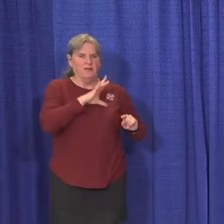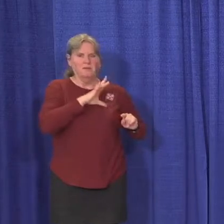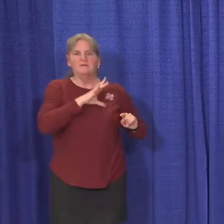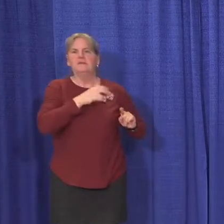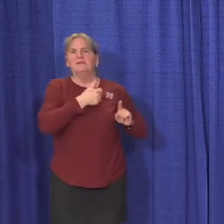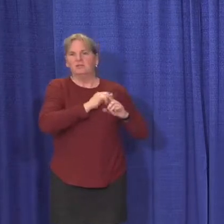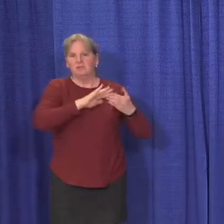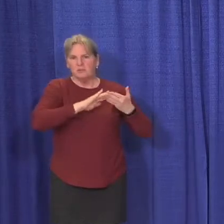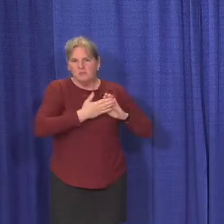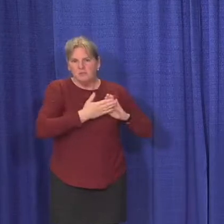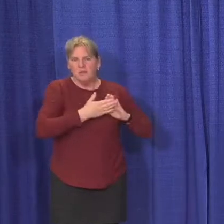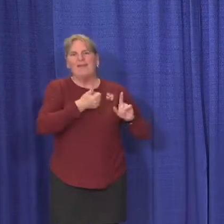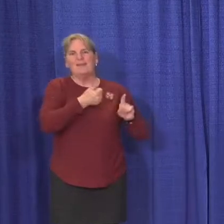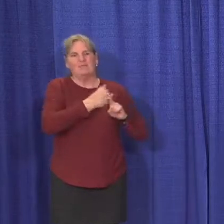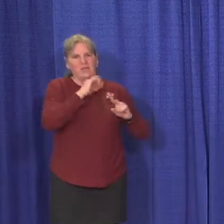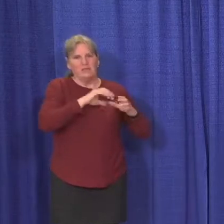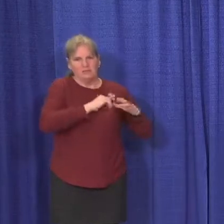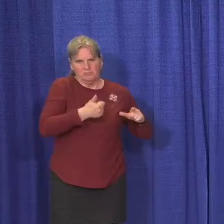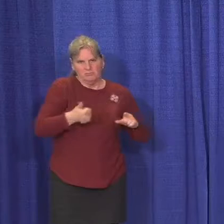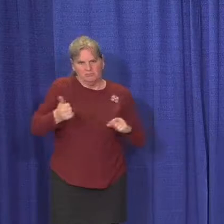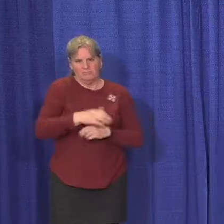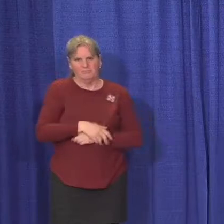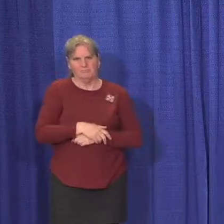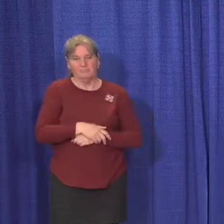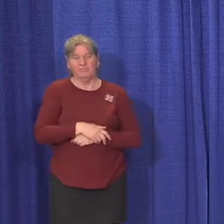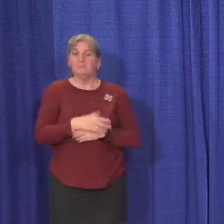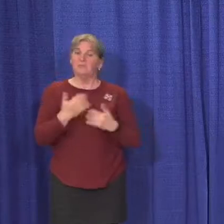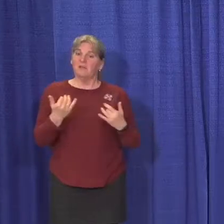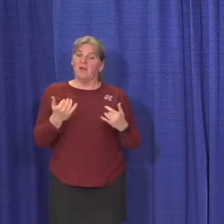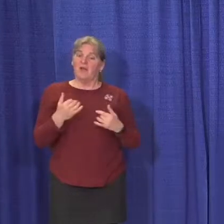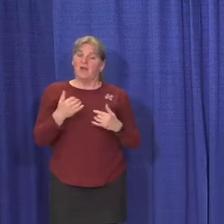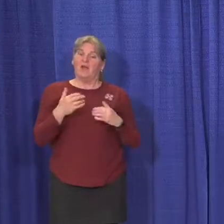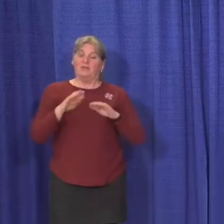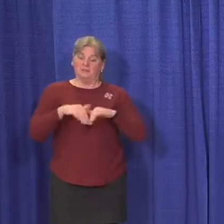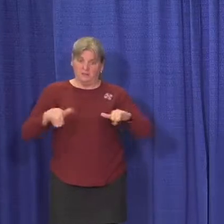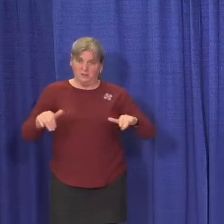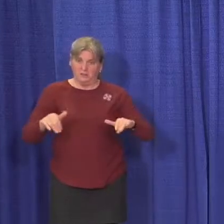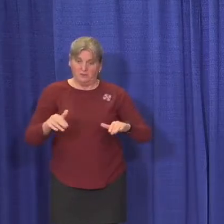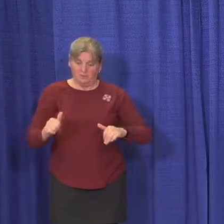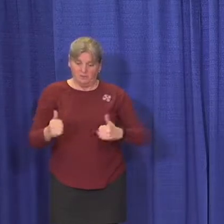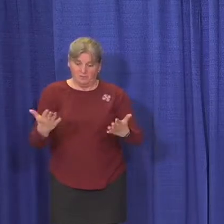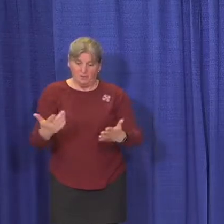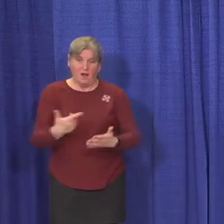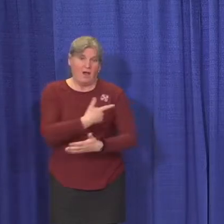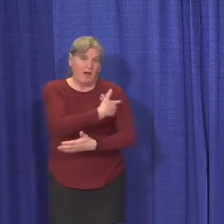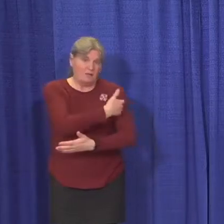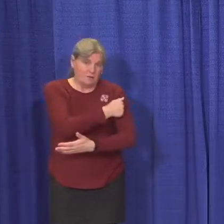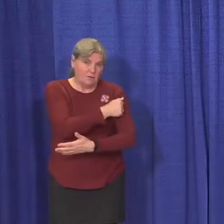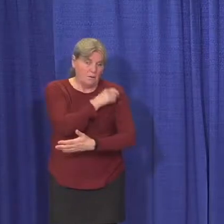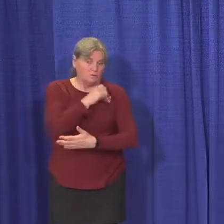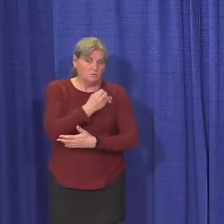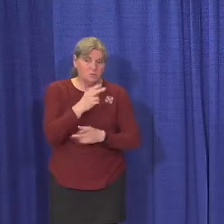That is better for all of us. We have children to vaccinate, our youth 12 and up and then